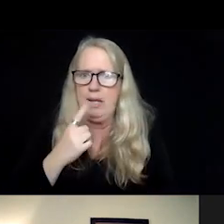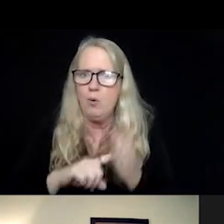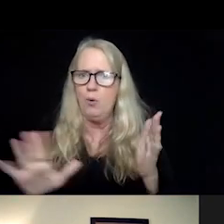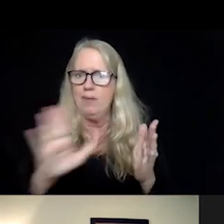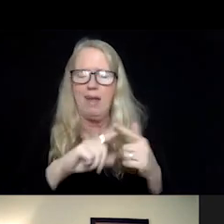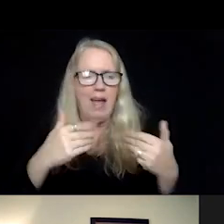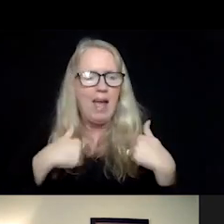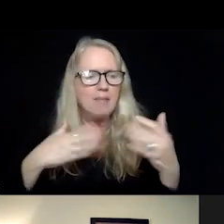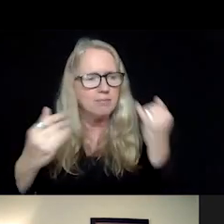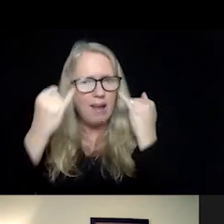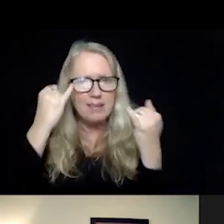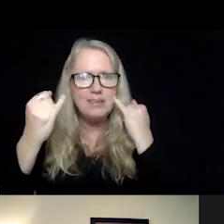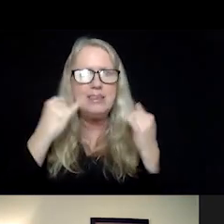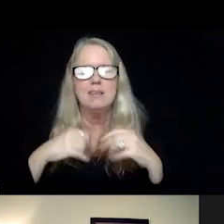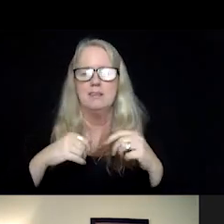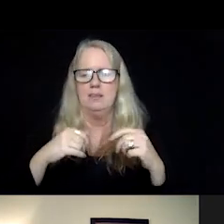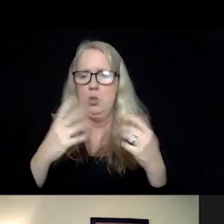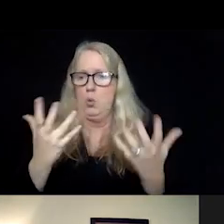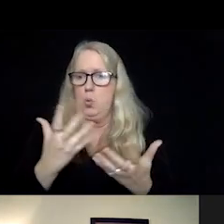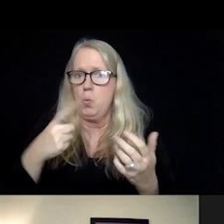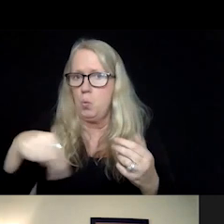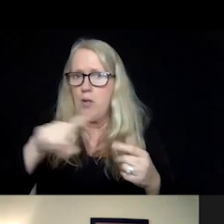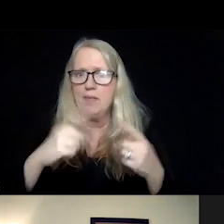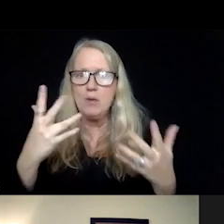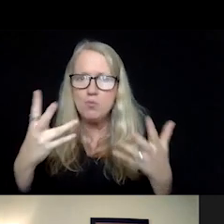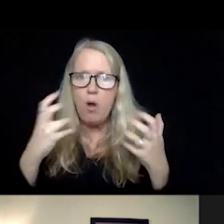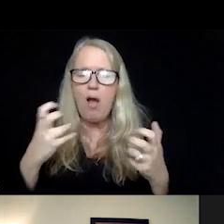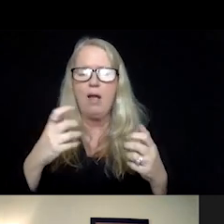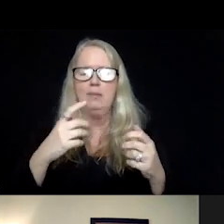IDEAS AND WHAT THEY WANT AND THE SPEED AT WHICH THEY WANT IT.